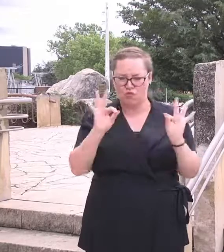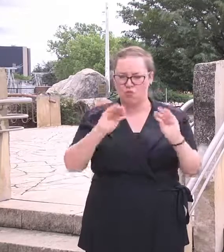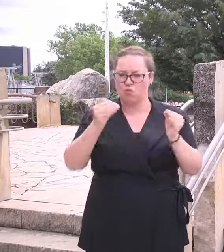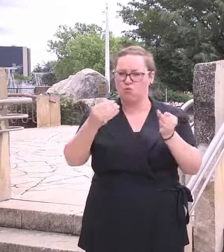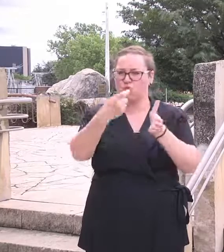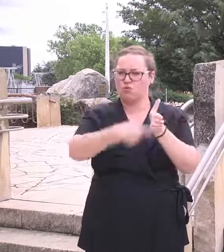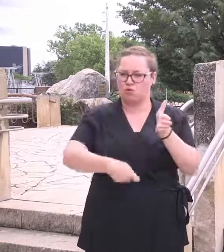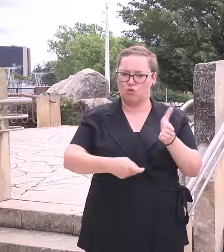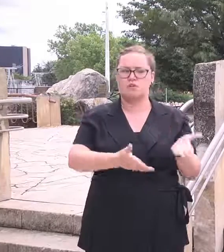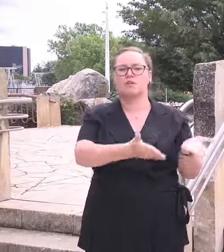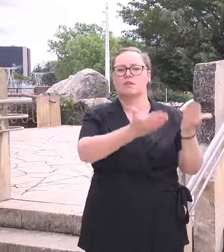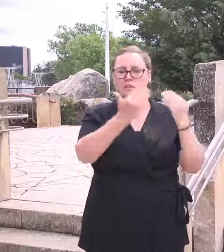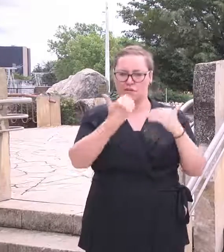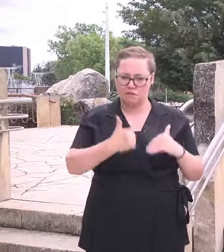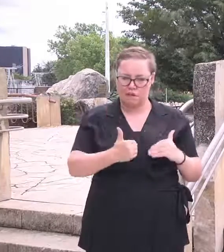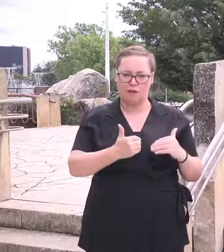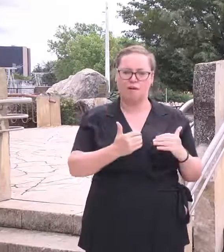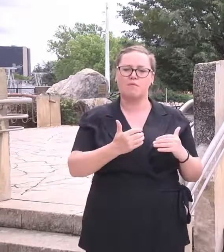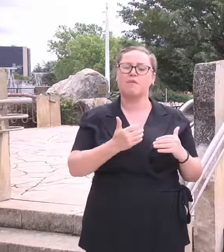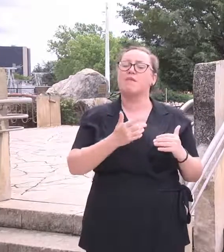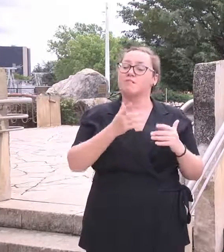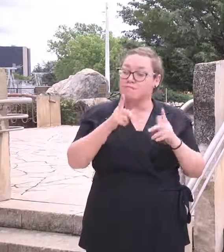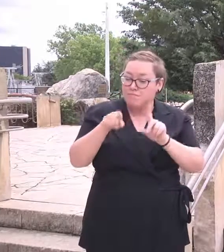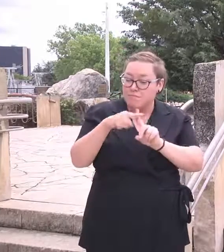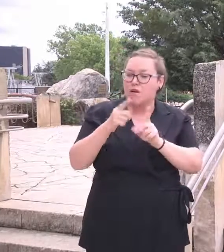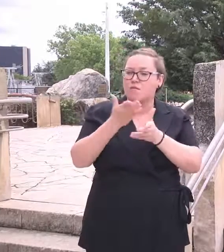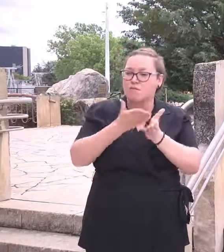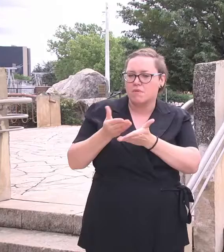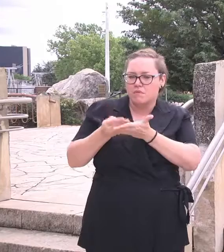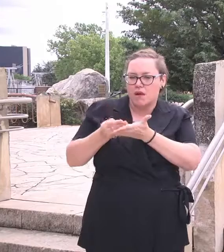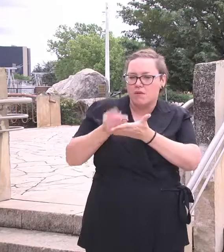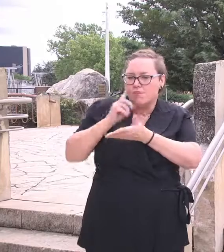bring a few extra dollars though uh to stop by the Museum's gift shop to get some commemorative